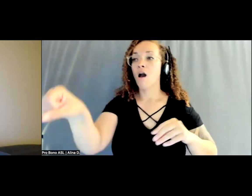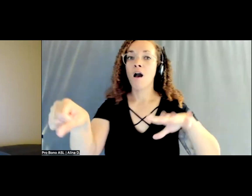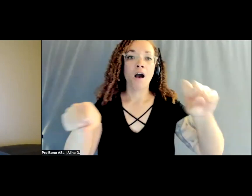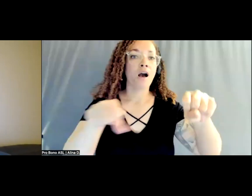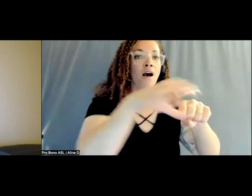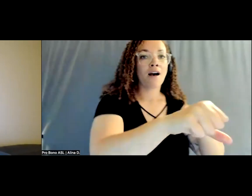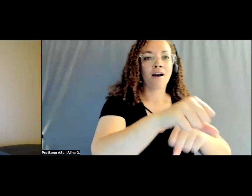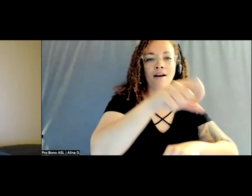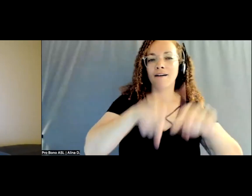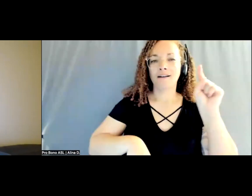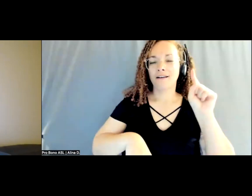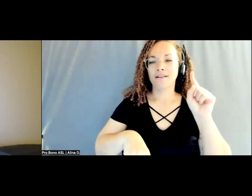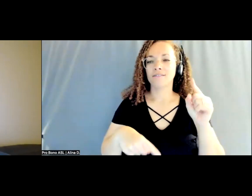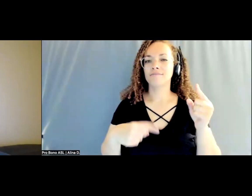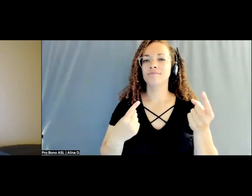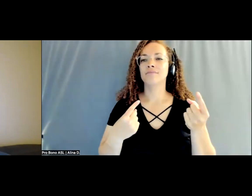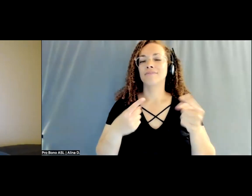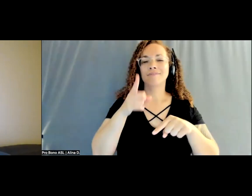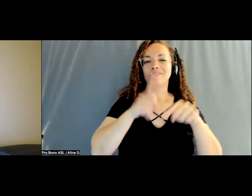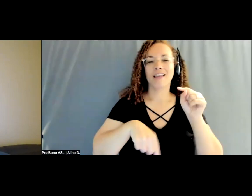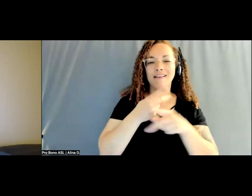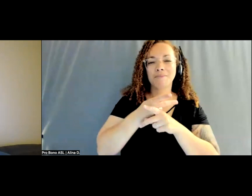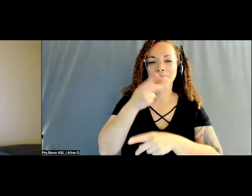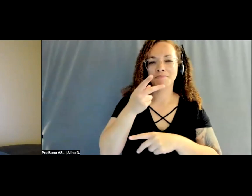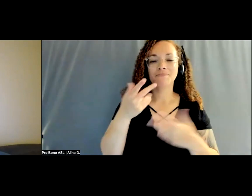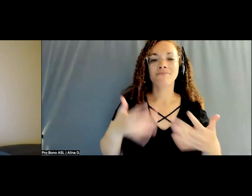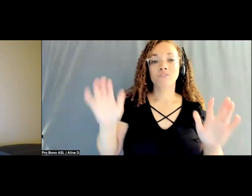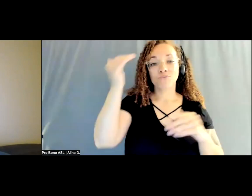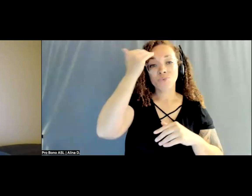atop windowsills because we know that no being should be held captive